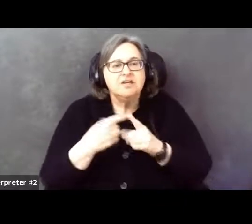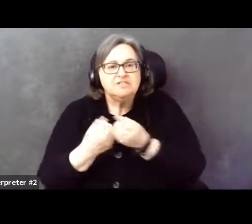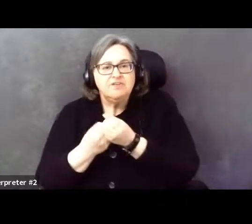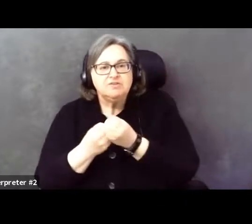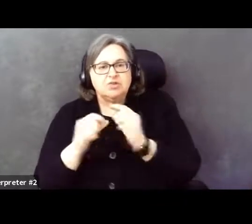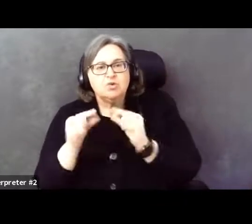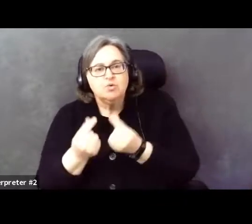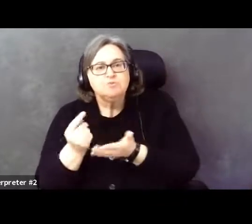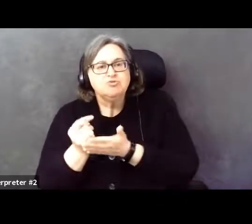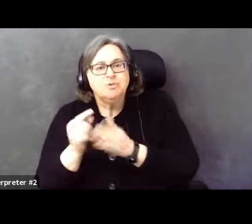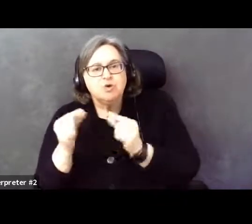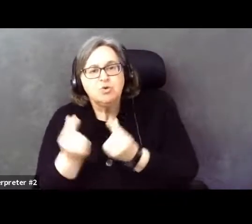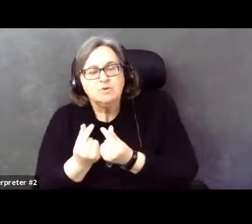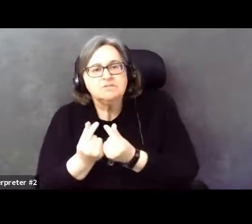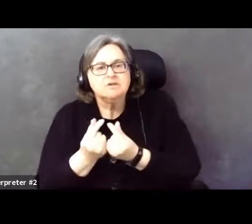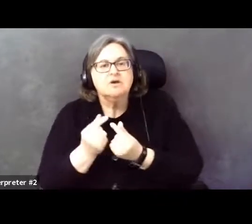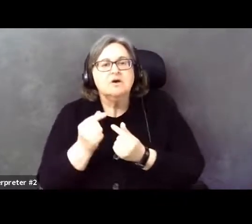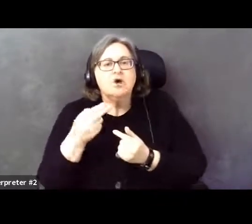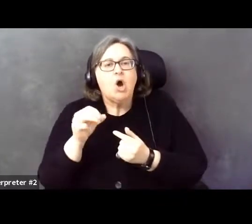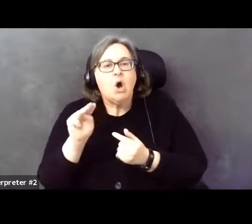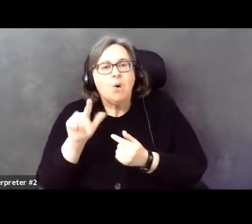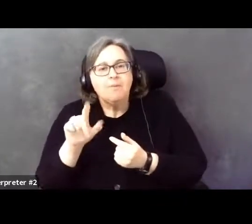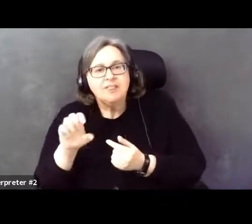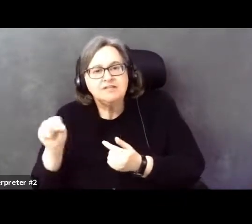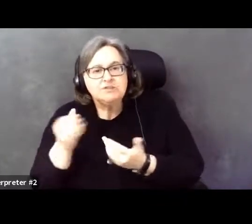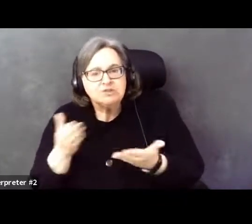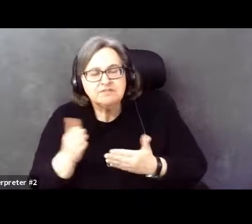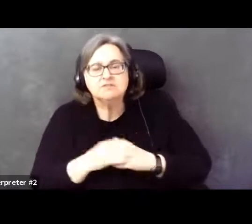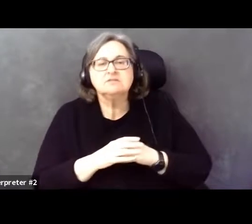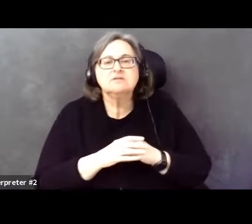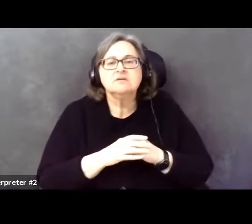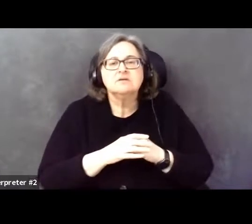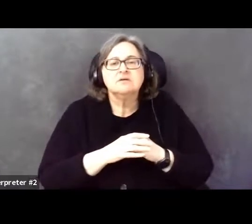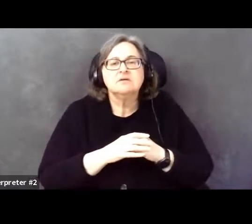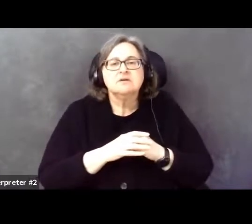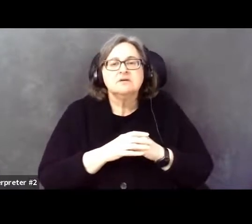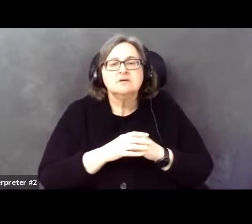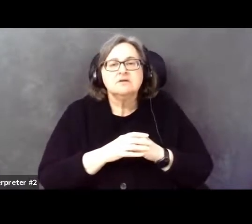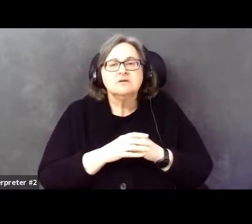treat groups, homeless and other kinds of services attend put things into the charter